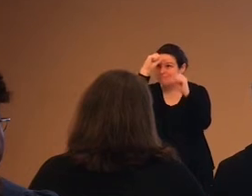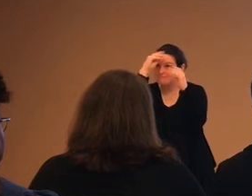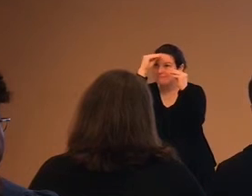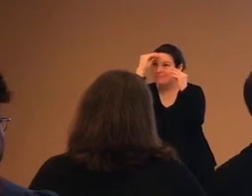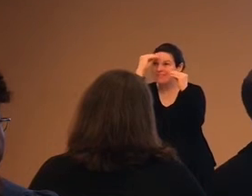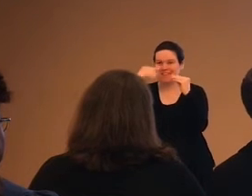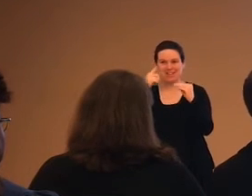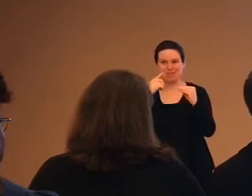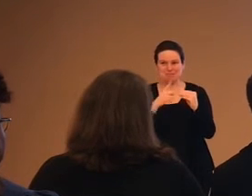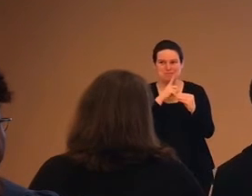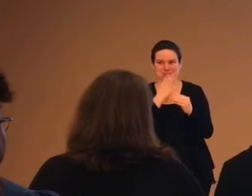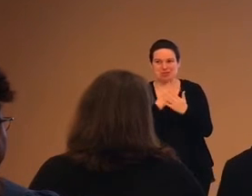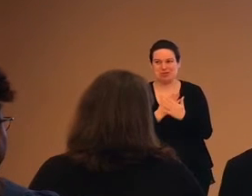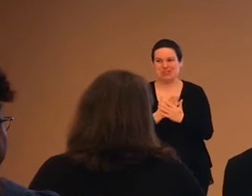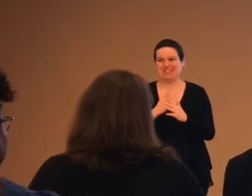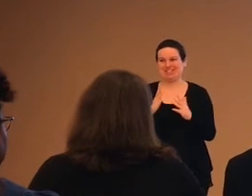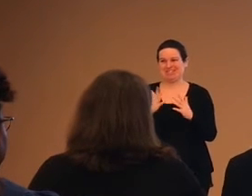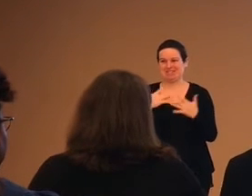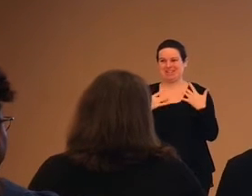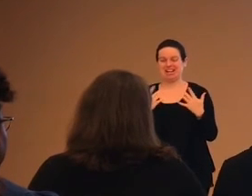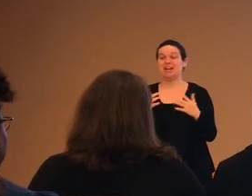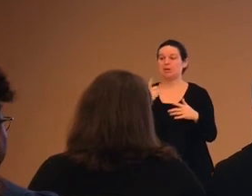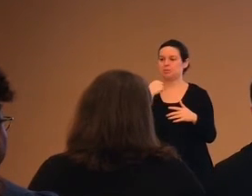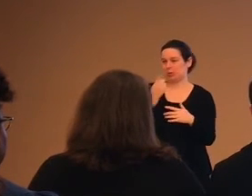I'll tell you more about it later, but I love to have our